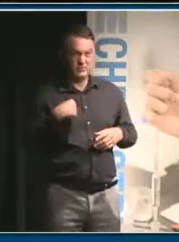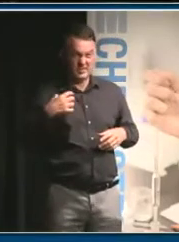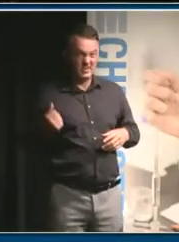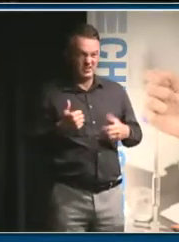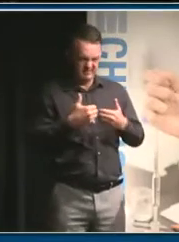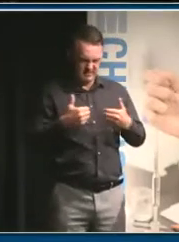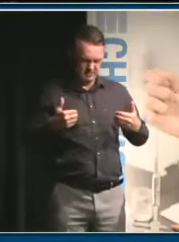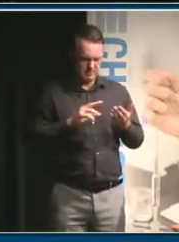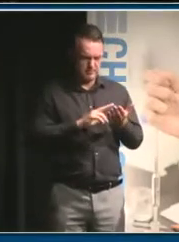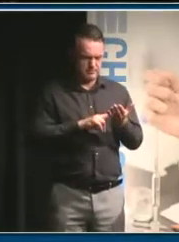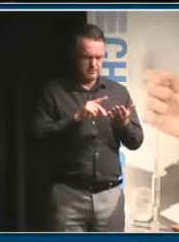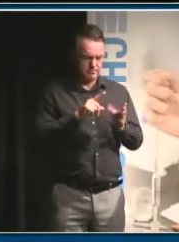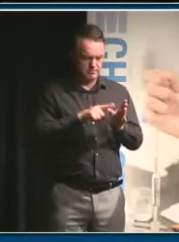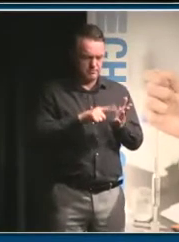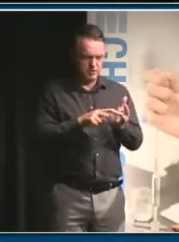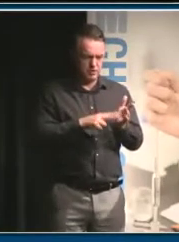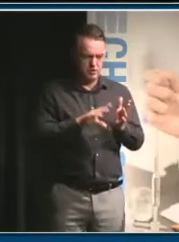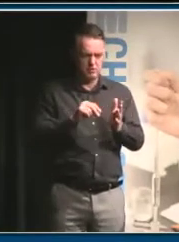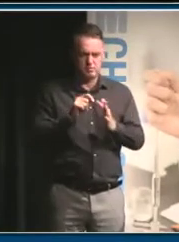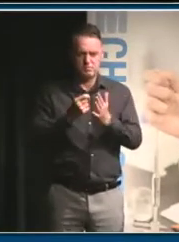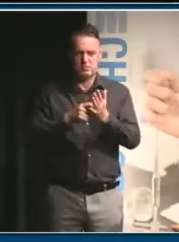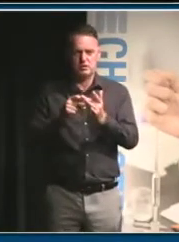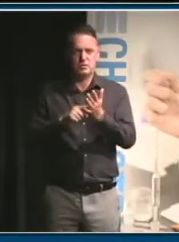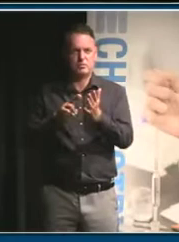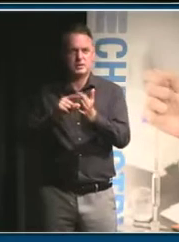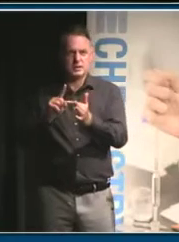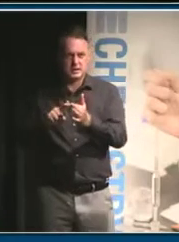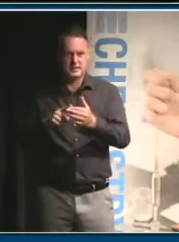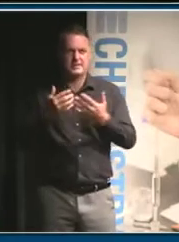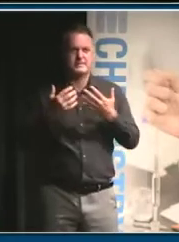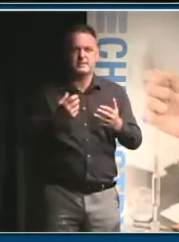from the polypropylene. We had to separate the heavy metals, we had to extrude it to a precise